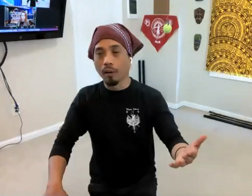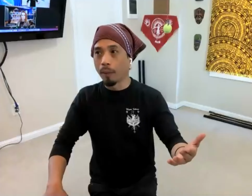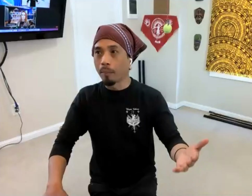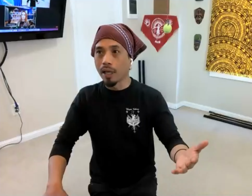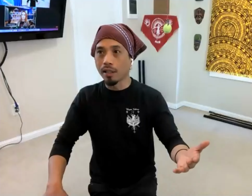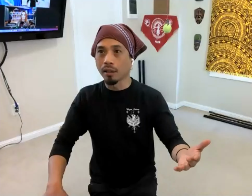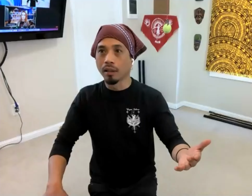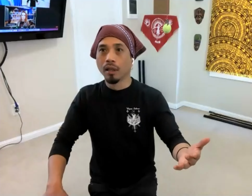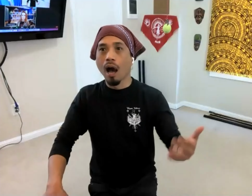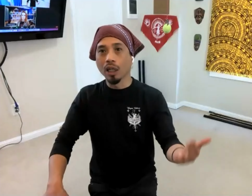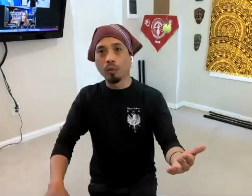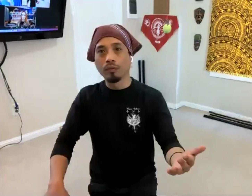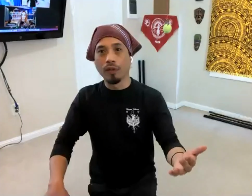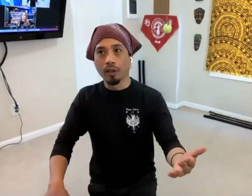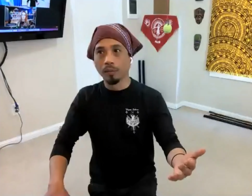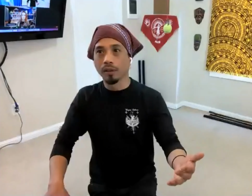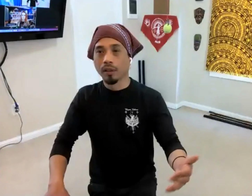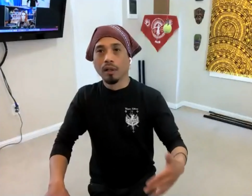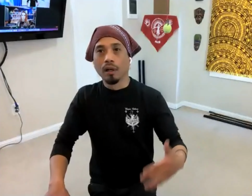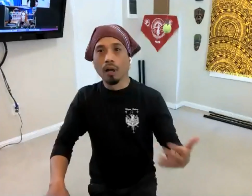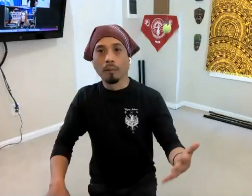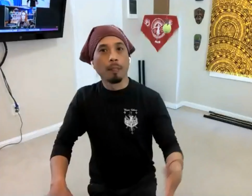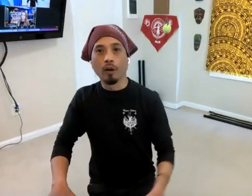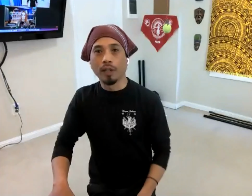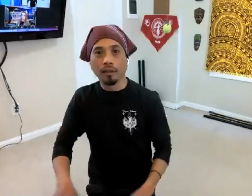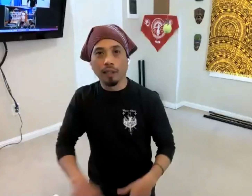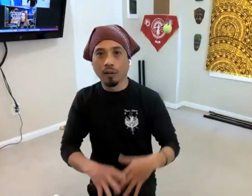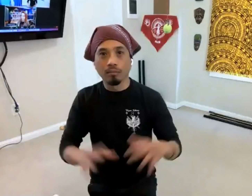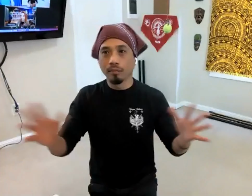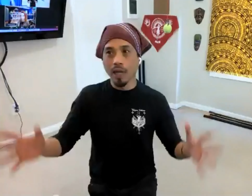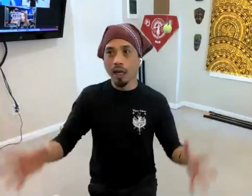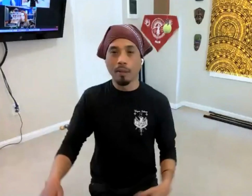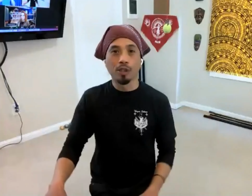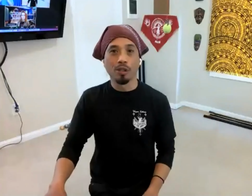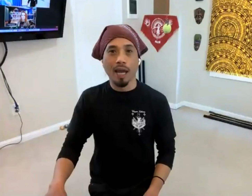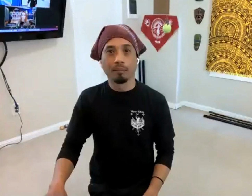300, PLAYED, THE BOURNE IDENTITY SERIES.